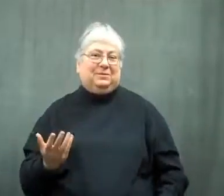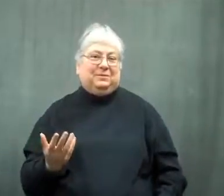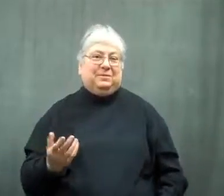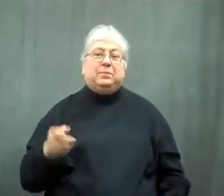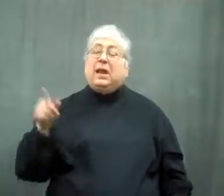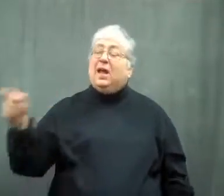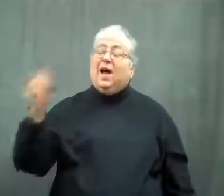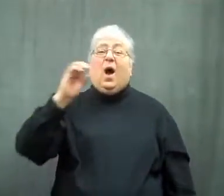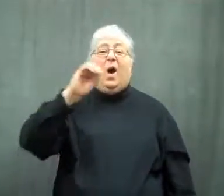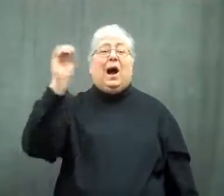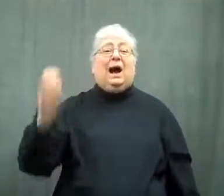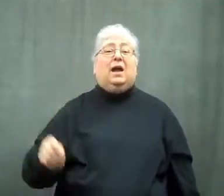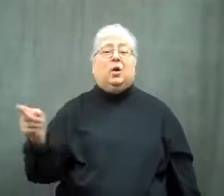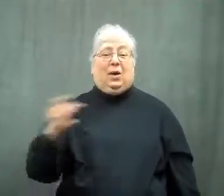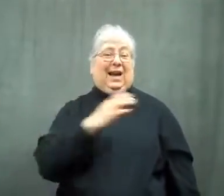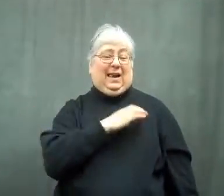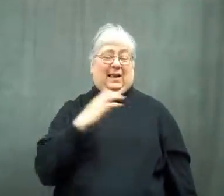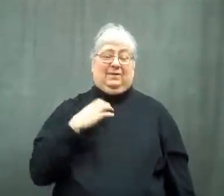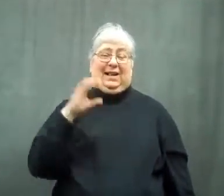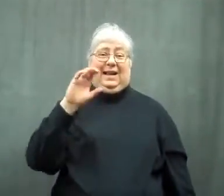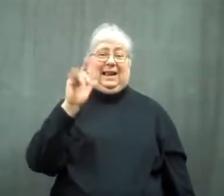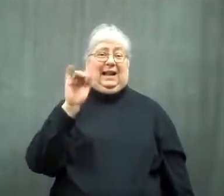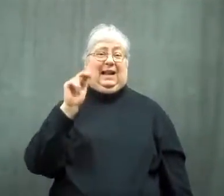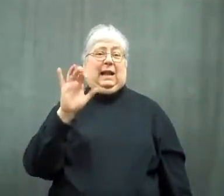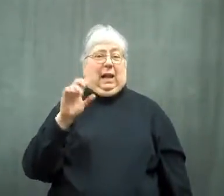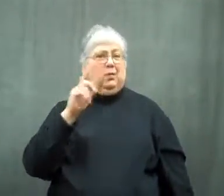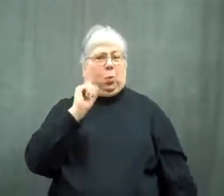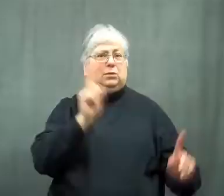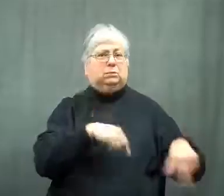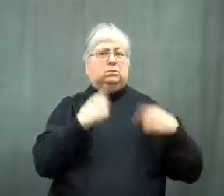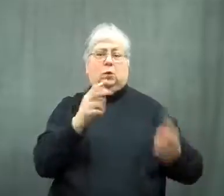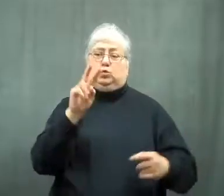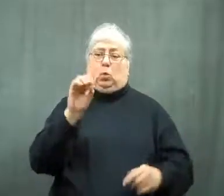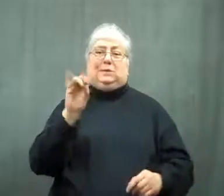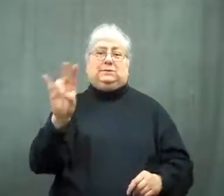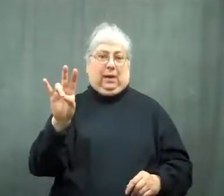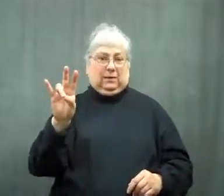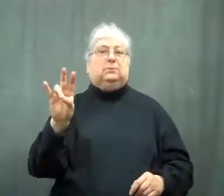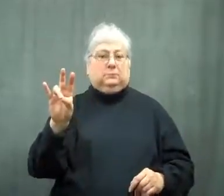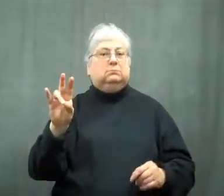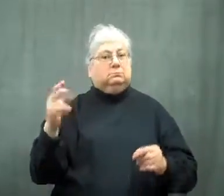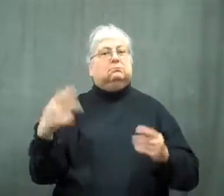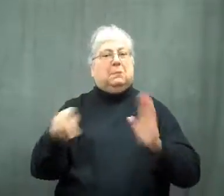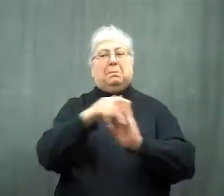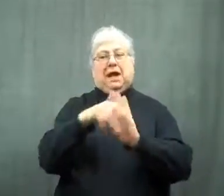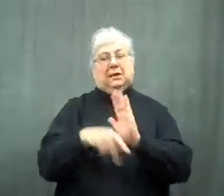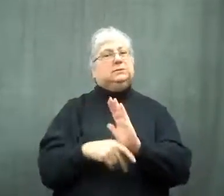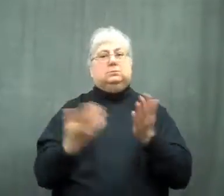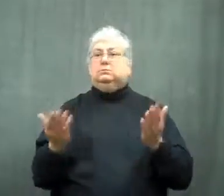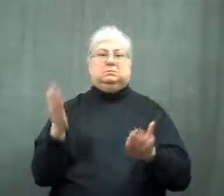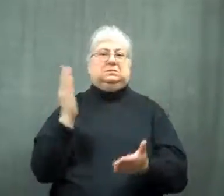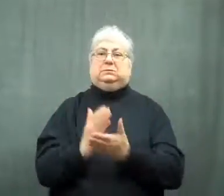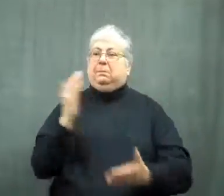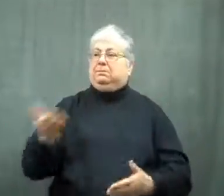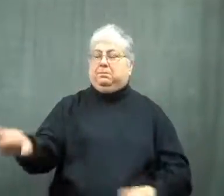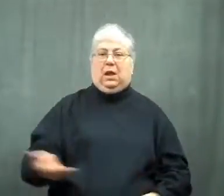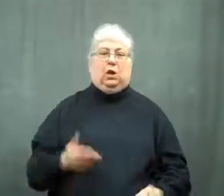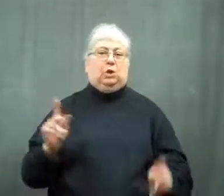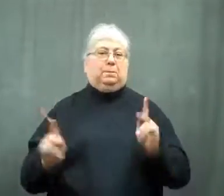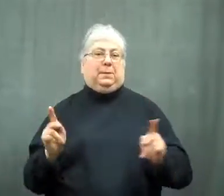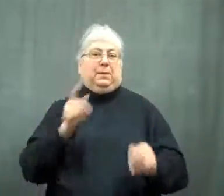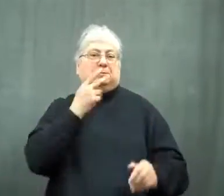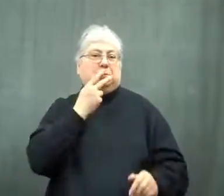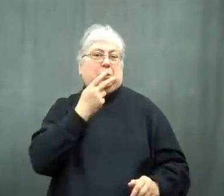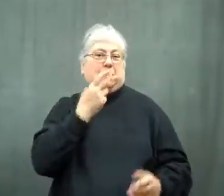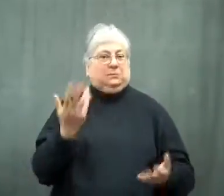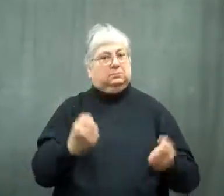The Cleveland Clinic has had a policy since 2007 of not hiring smokers.